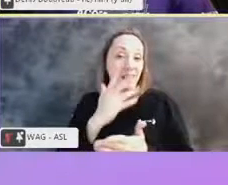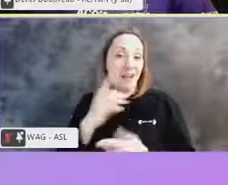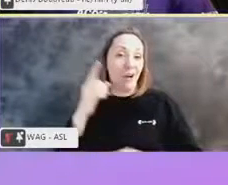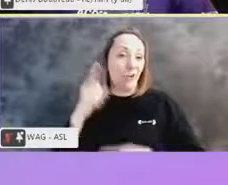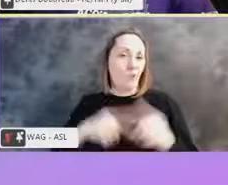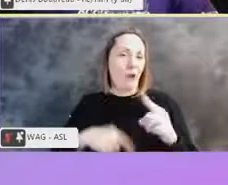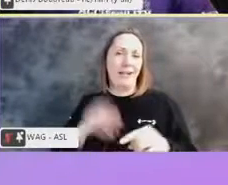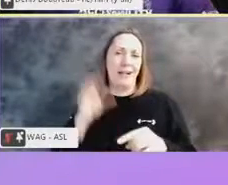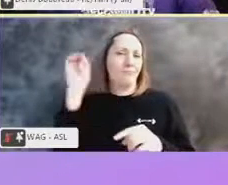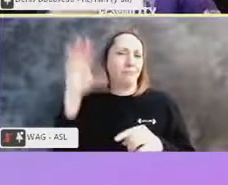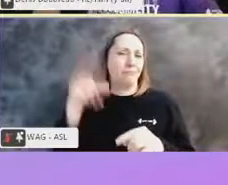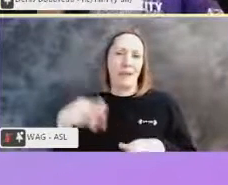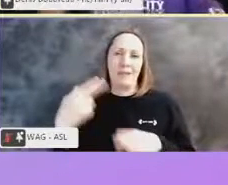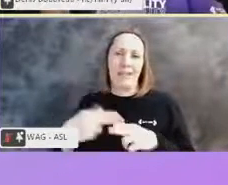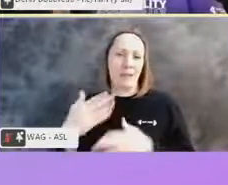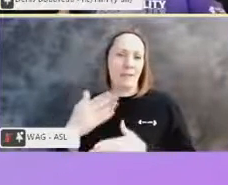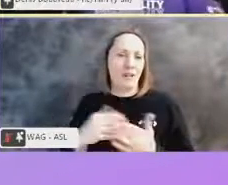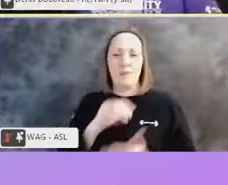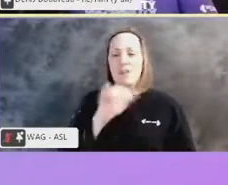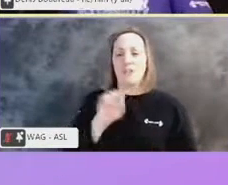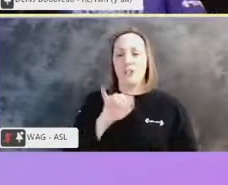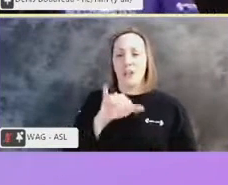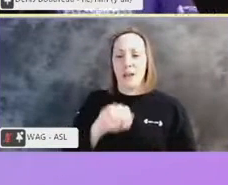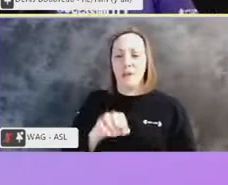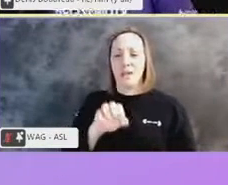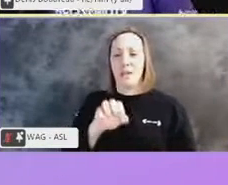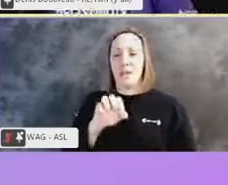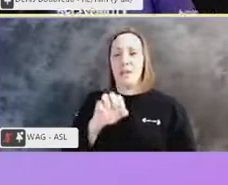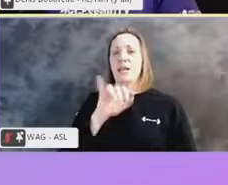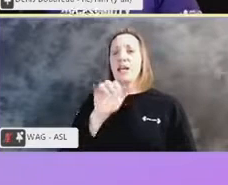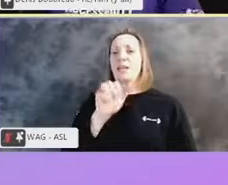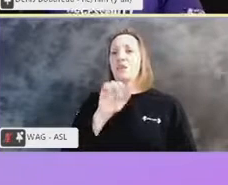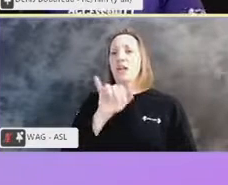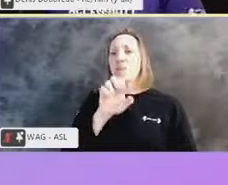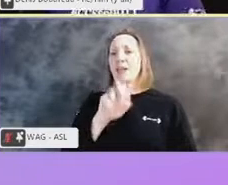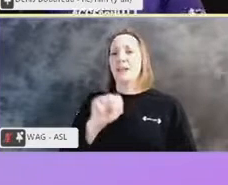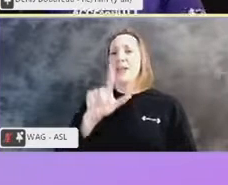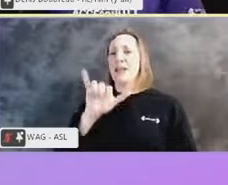make that bigger for you. If you can see the screen, you can recognize some of the faces there appear very